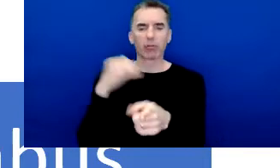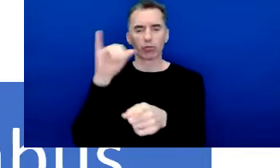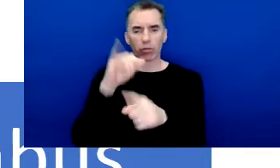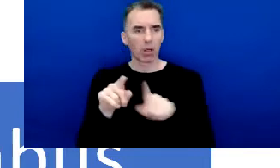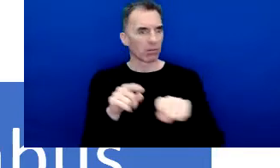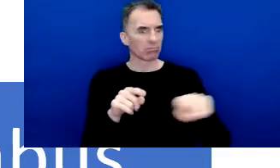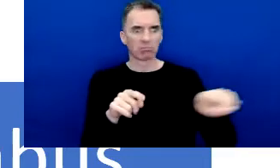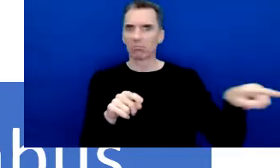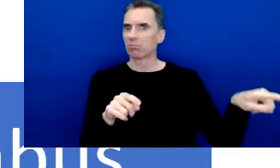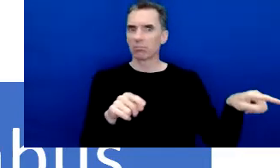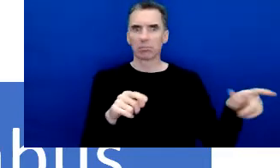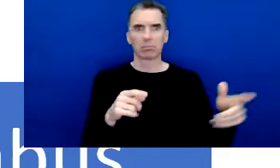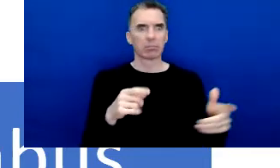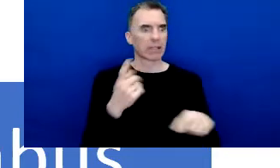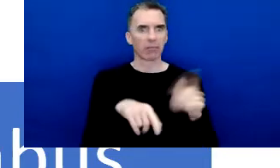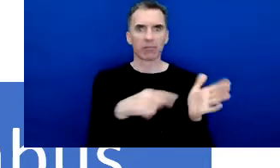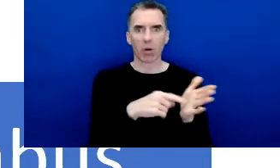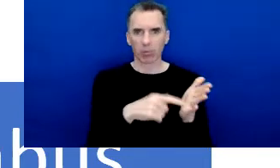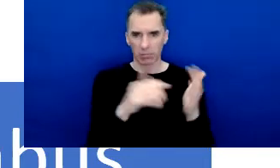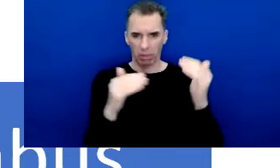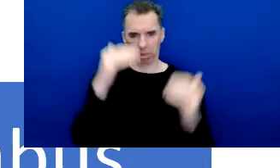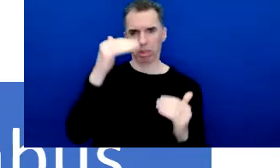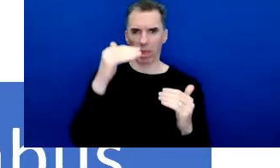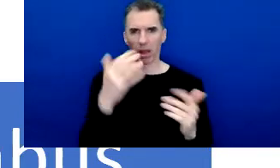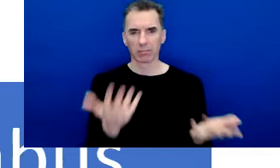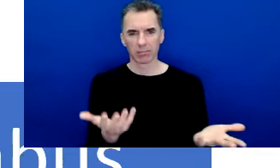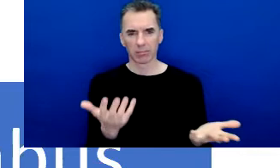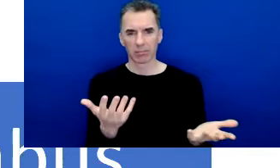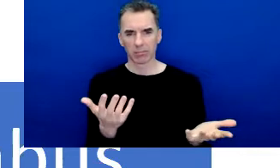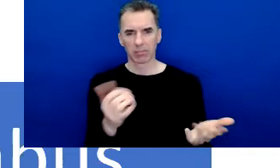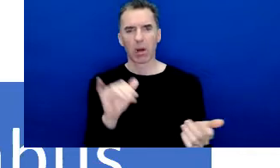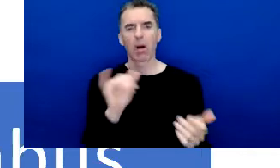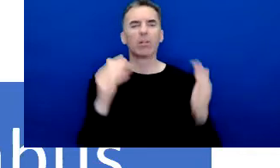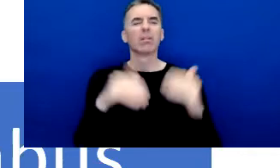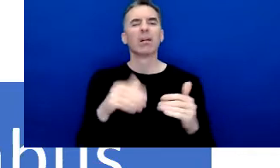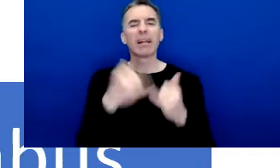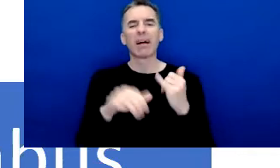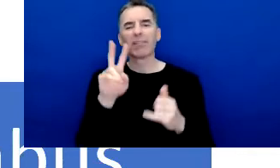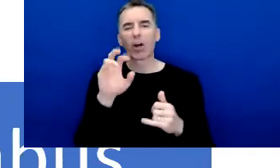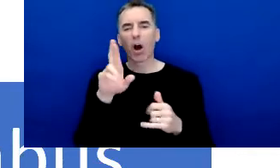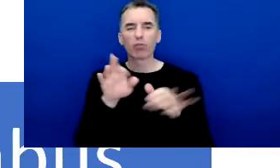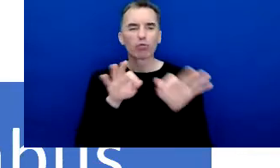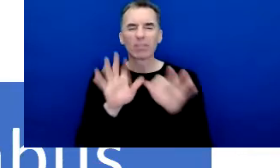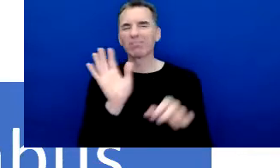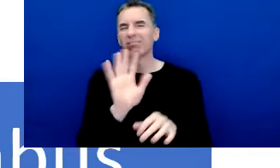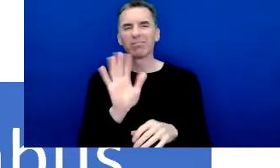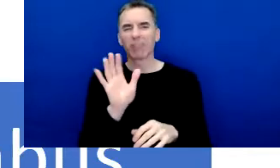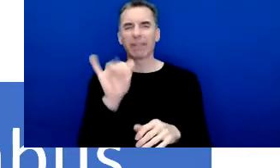And then it shouldn't read like PCR instructions that's my short list. I probably have a longer list.